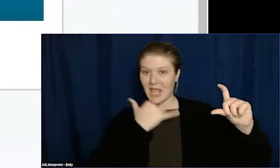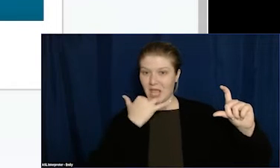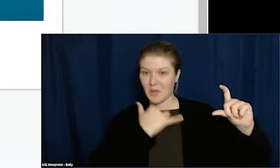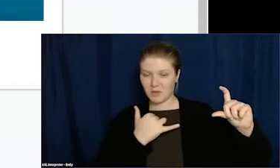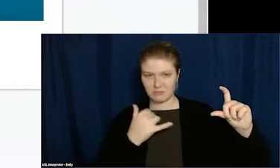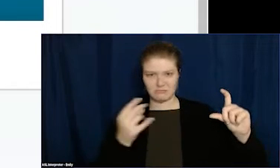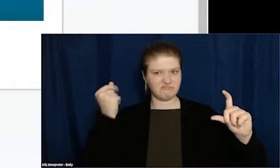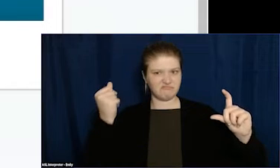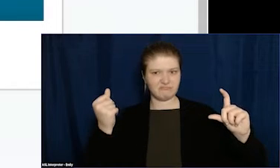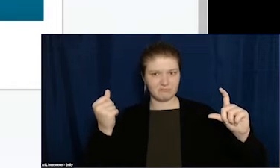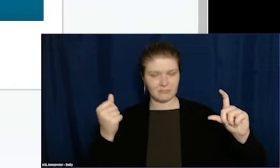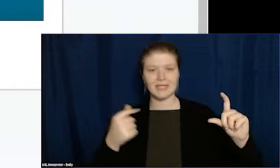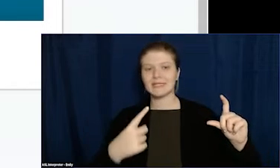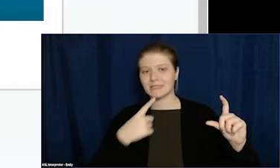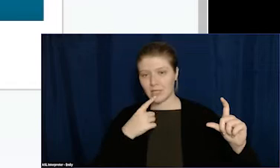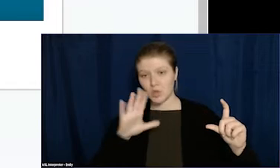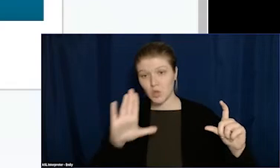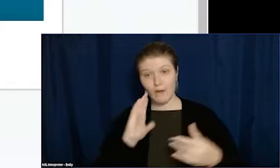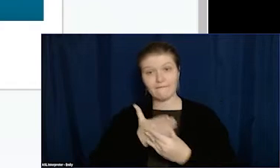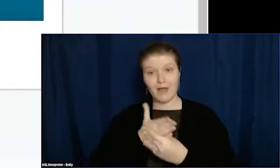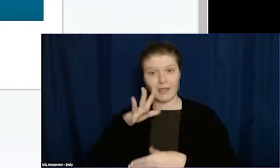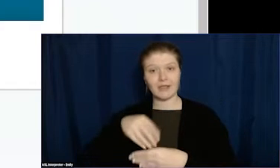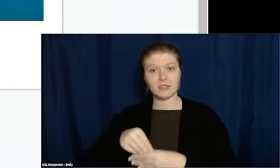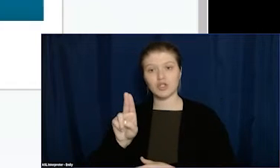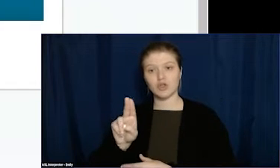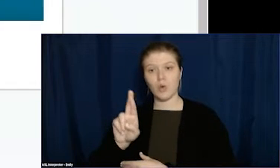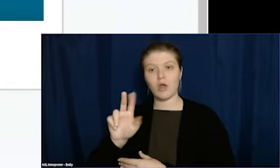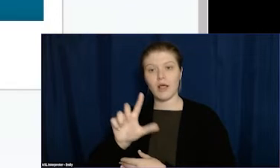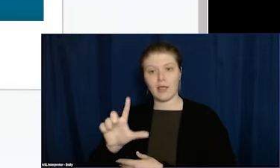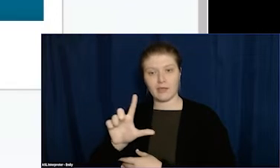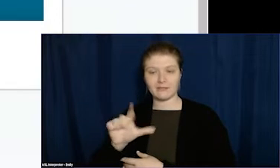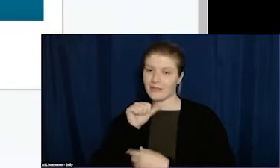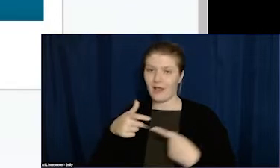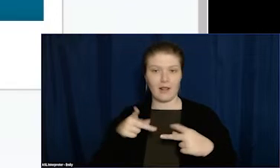"Your file contains a URL to a link which is not allowed in project descriptions."